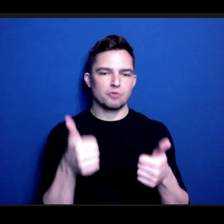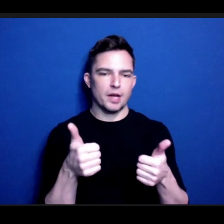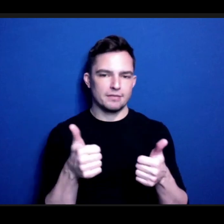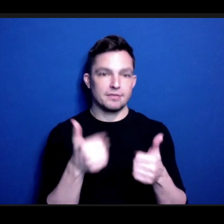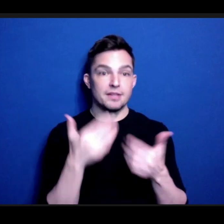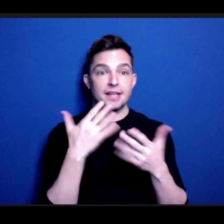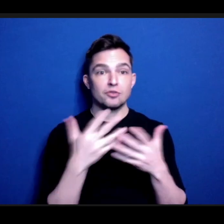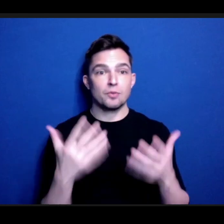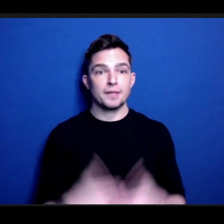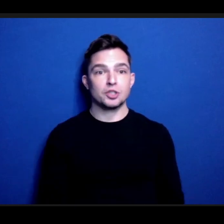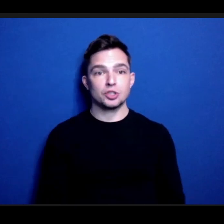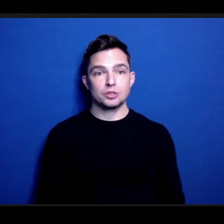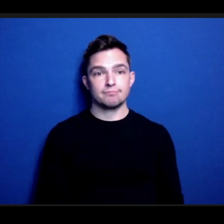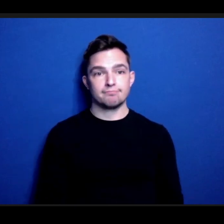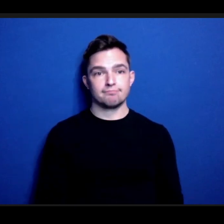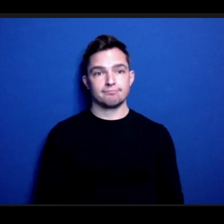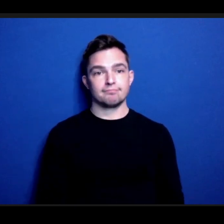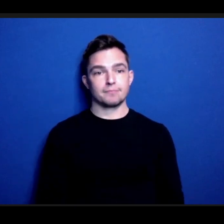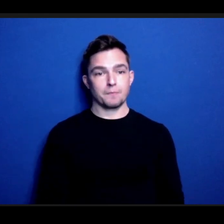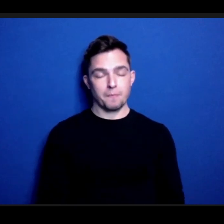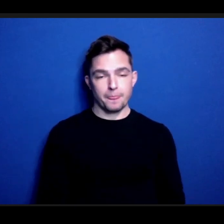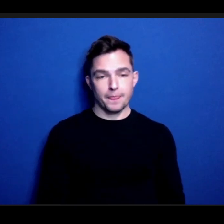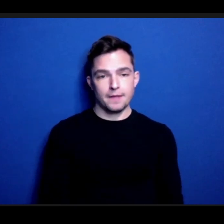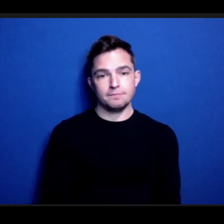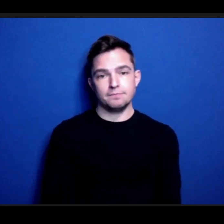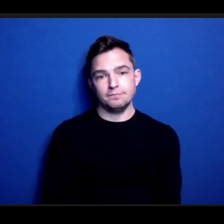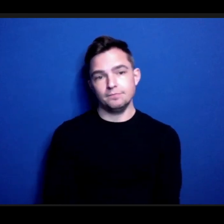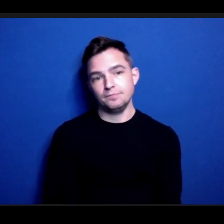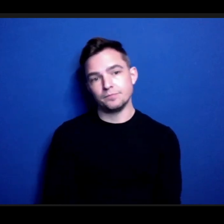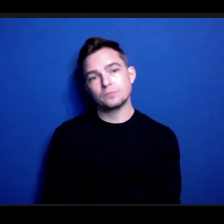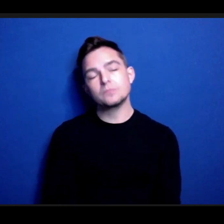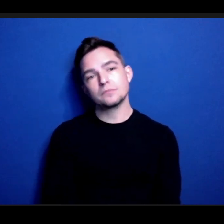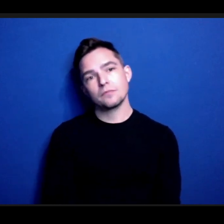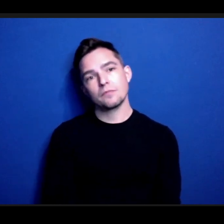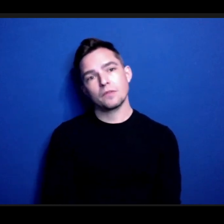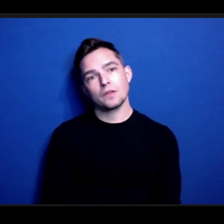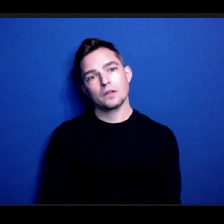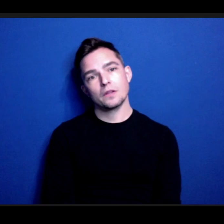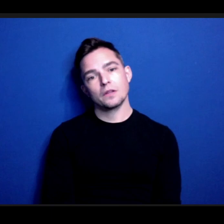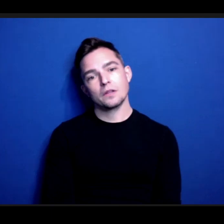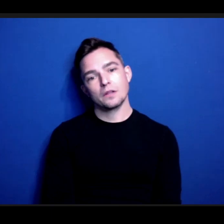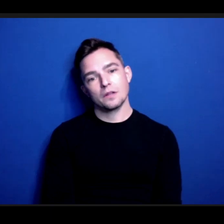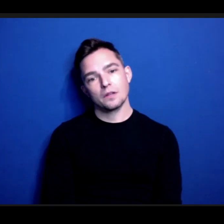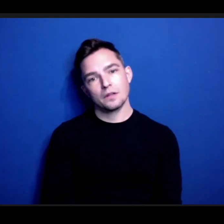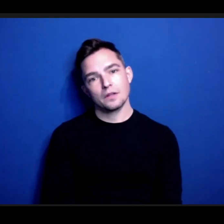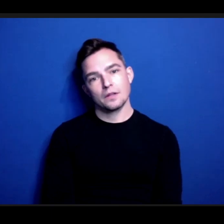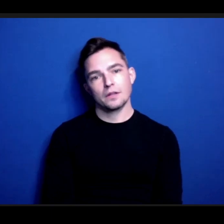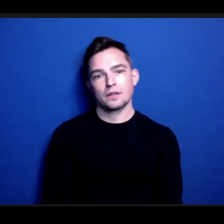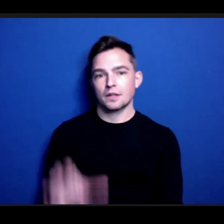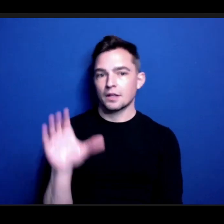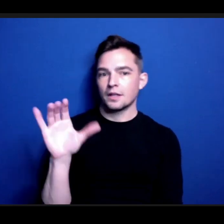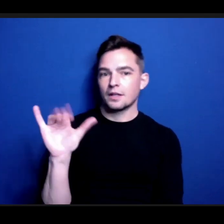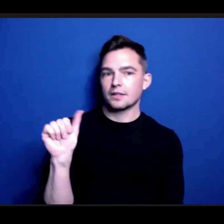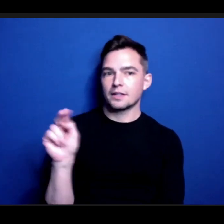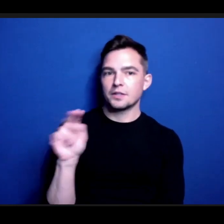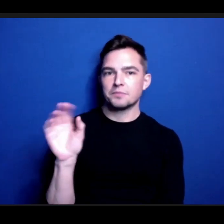I don't see any of my co-panellists unmuting.